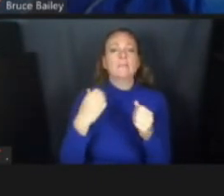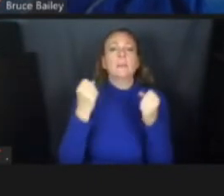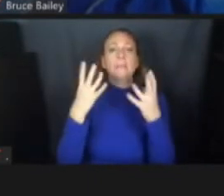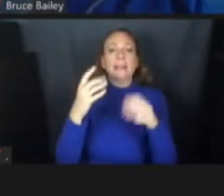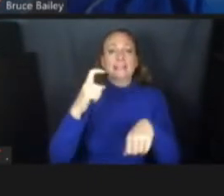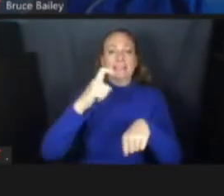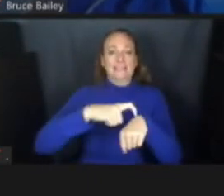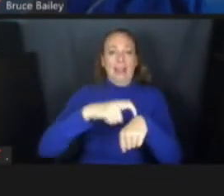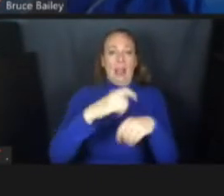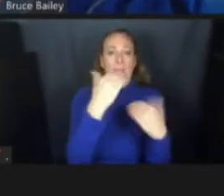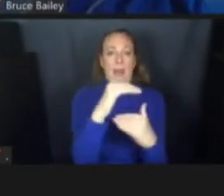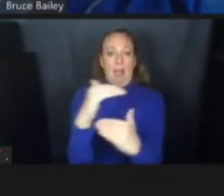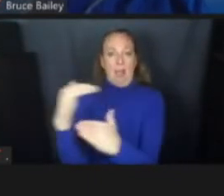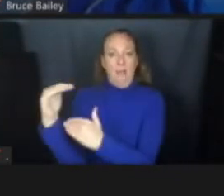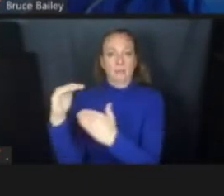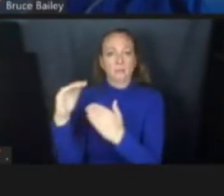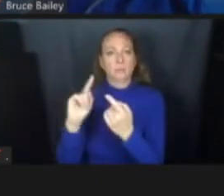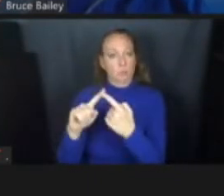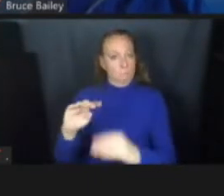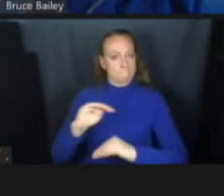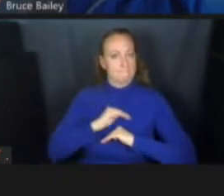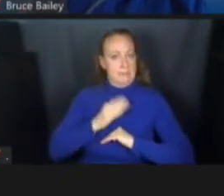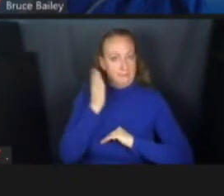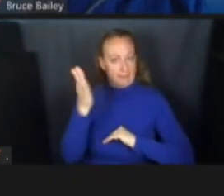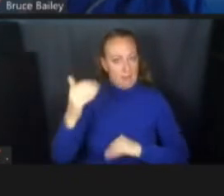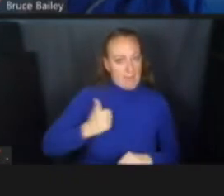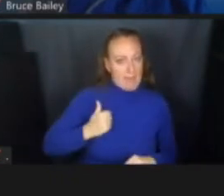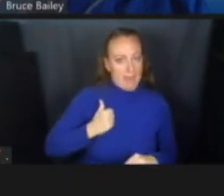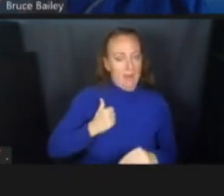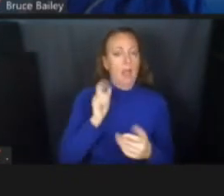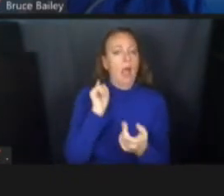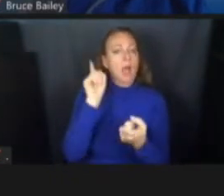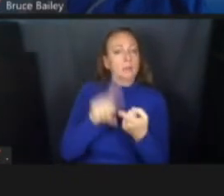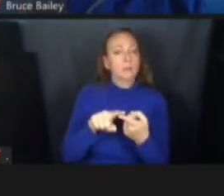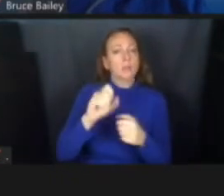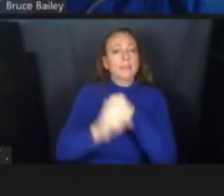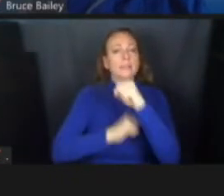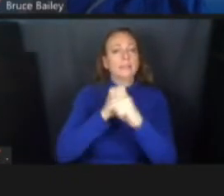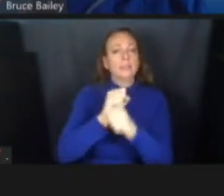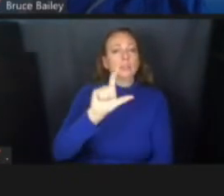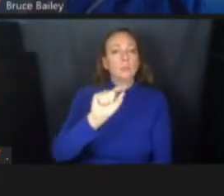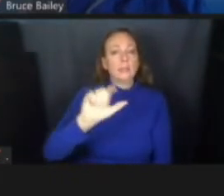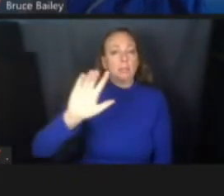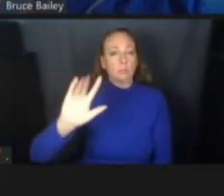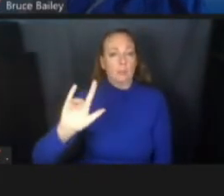by Canada up through 2025. Also the Accessible Canada Act,